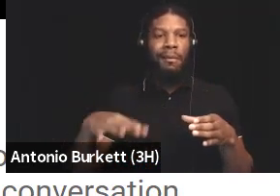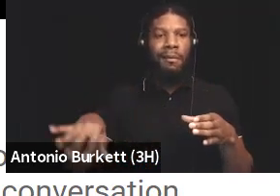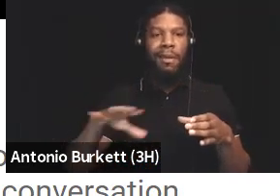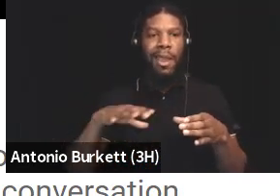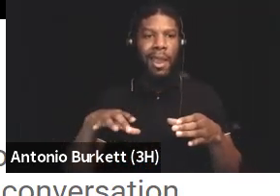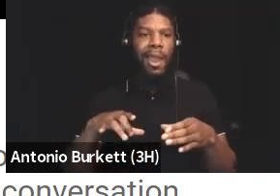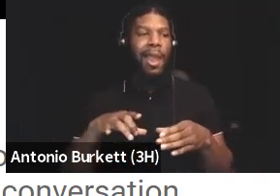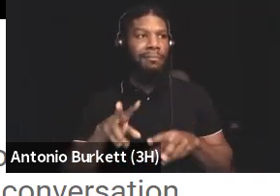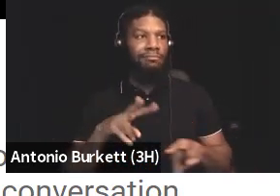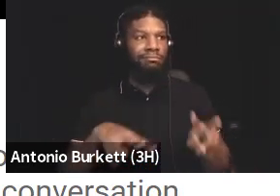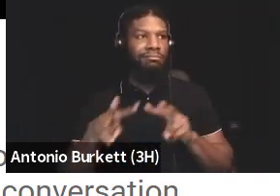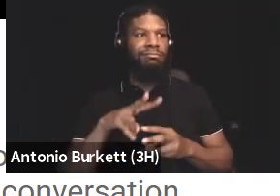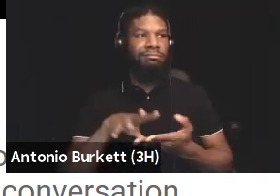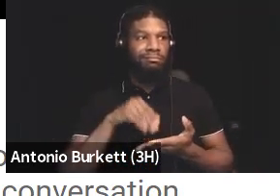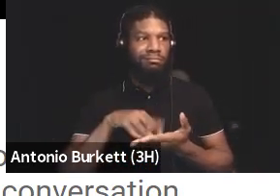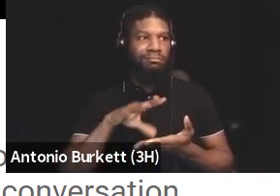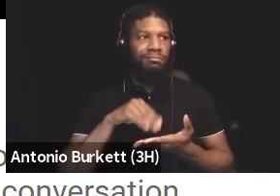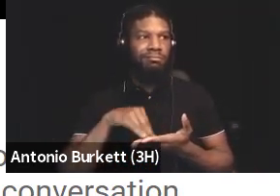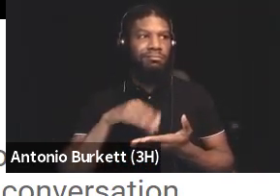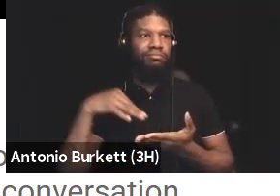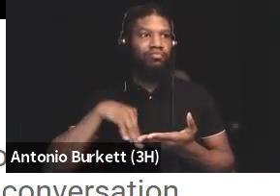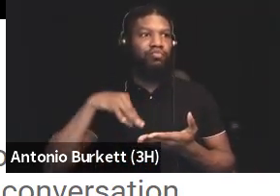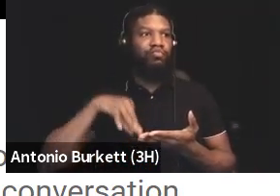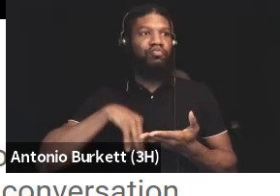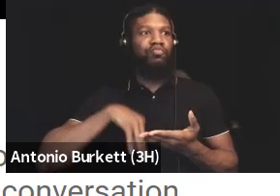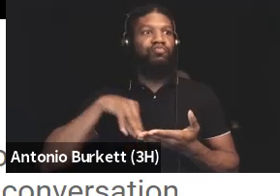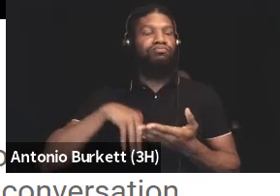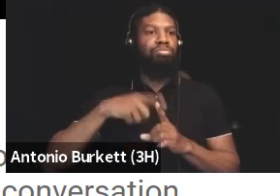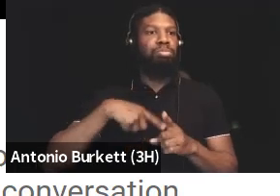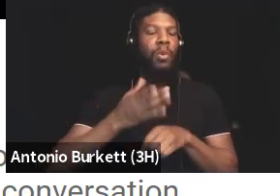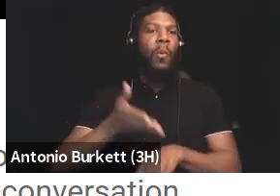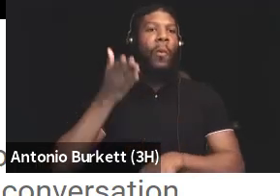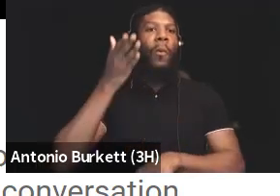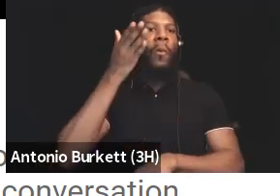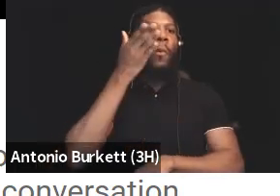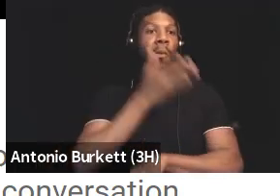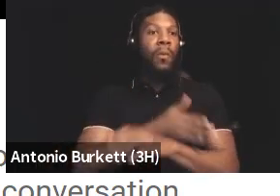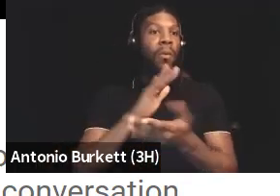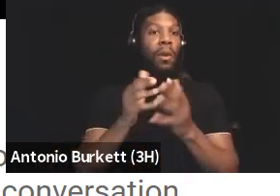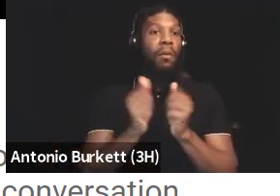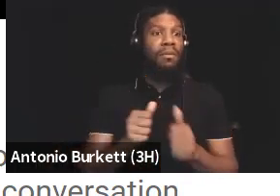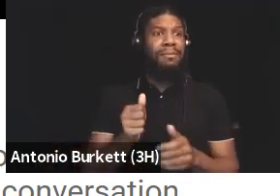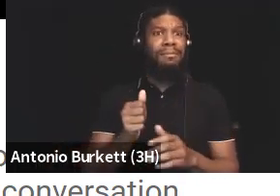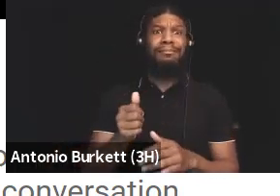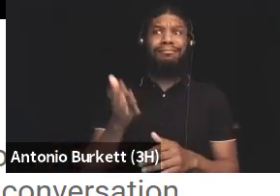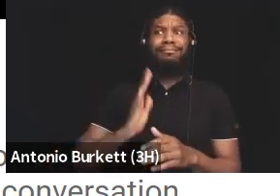I have received so much professional growth that I don't think I may have ever achieved otherwise and